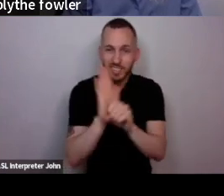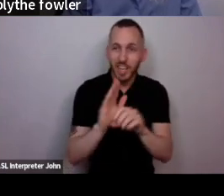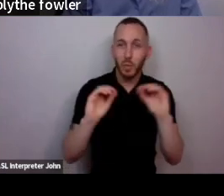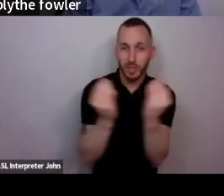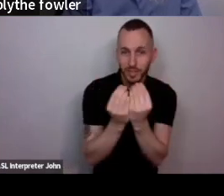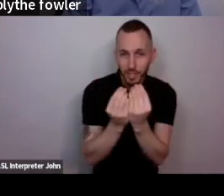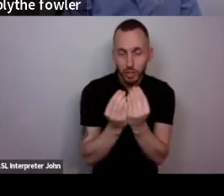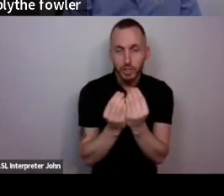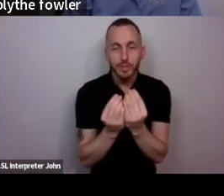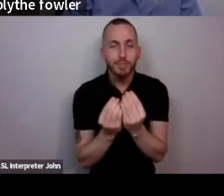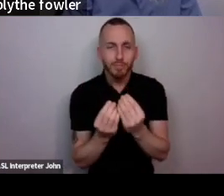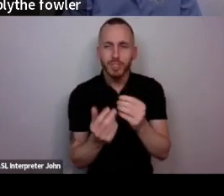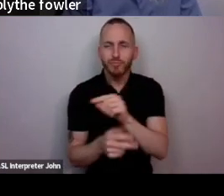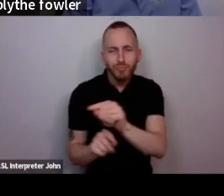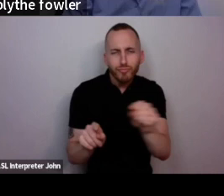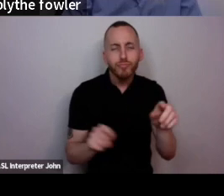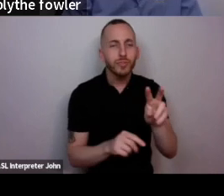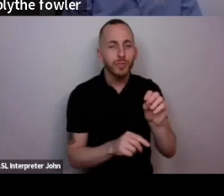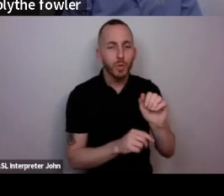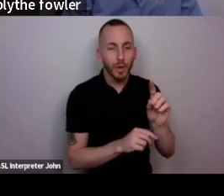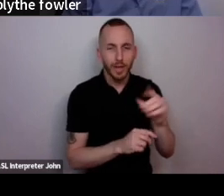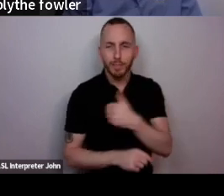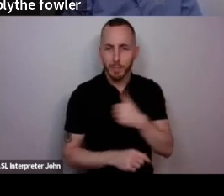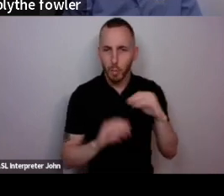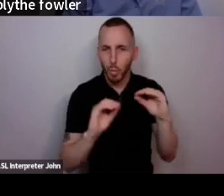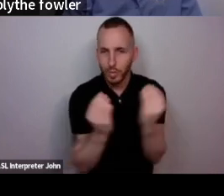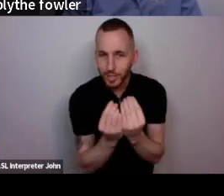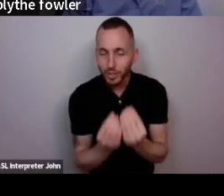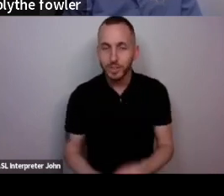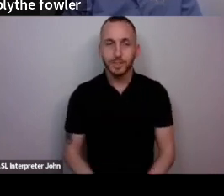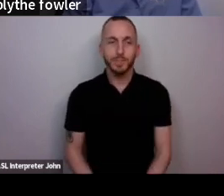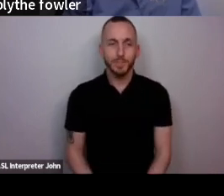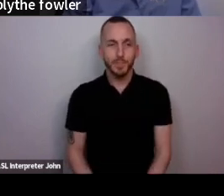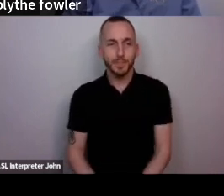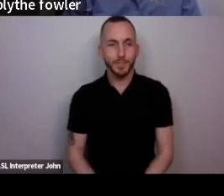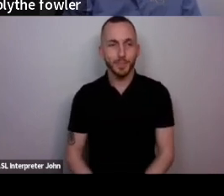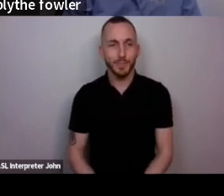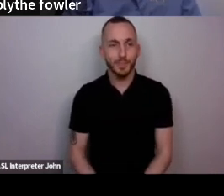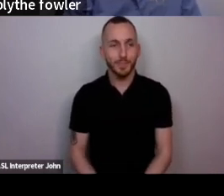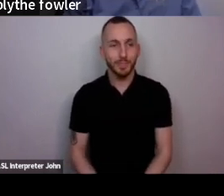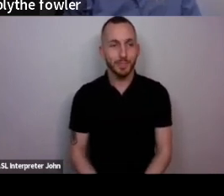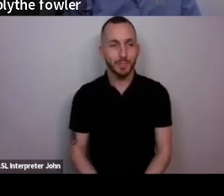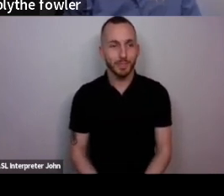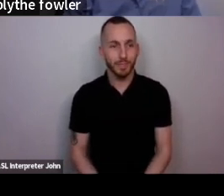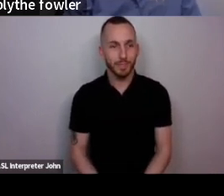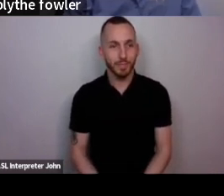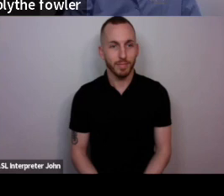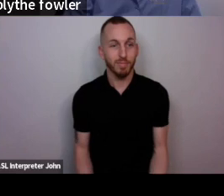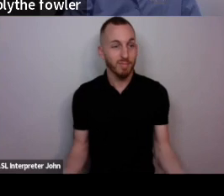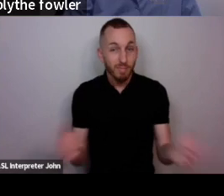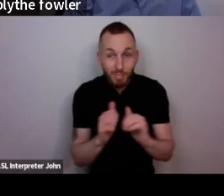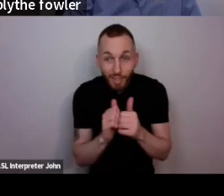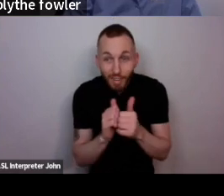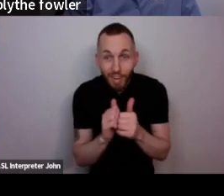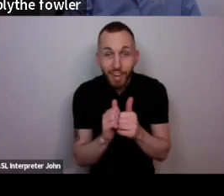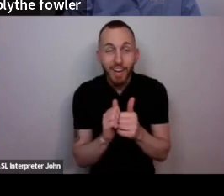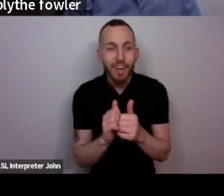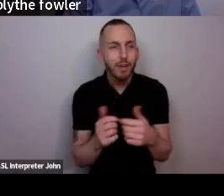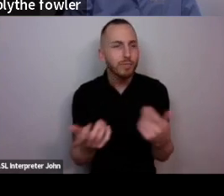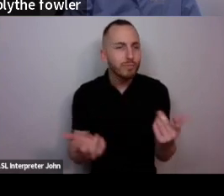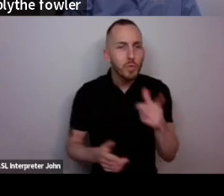organizations. The committee accomplishes this by embracing contributions to various mental health,